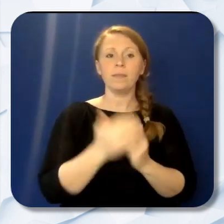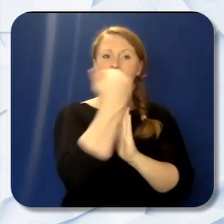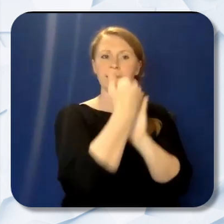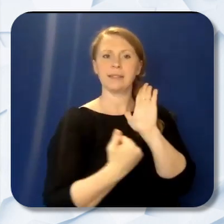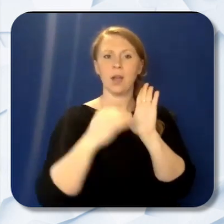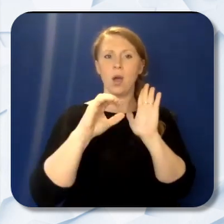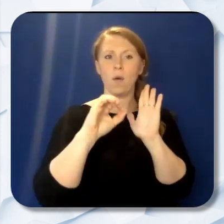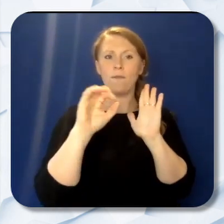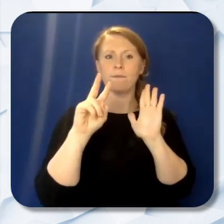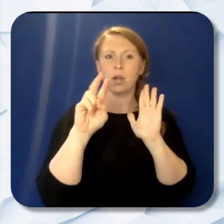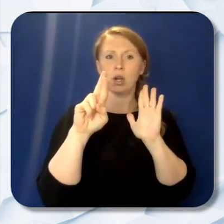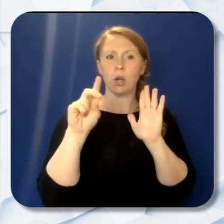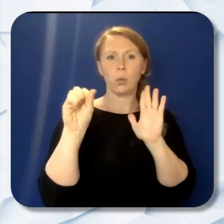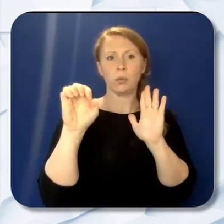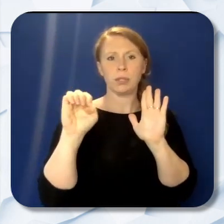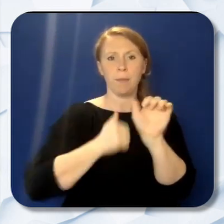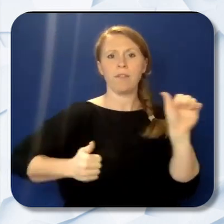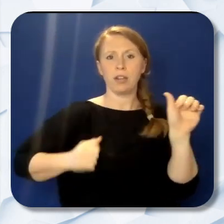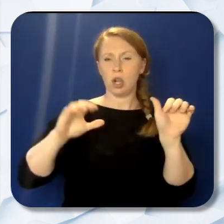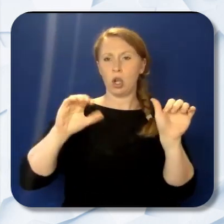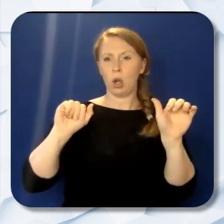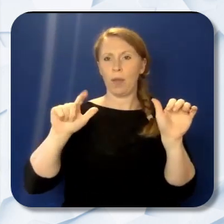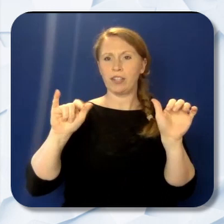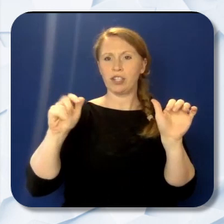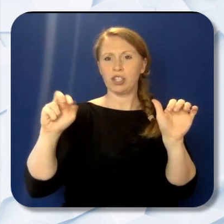are just the CDPH Funded coalitions. But there are additional programs statewide,